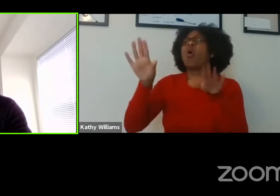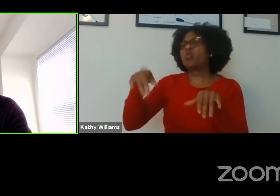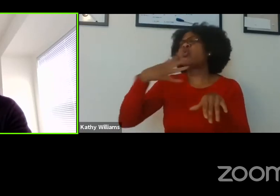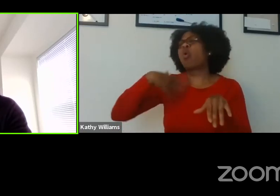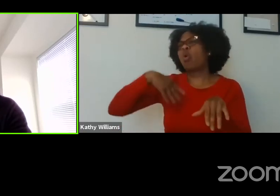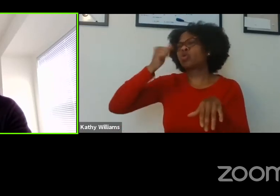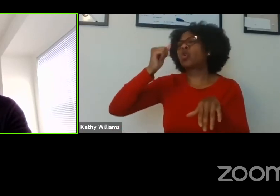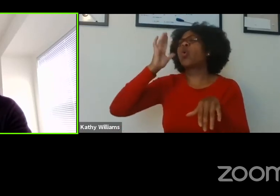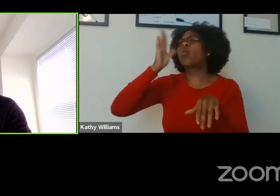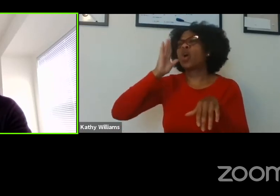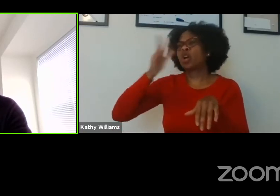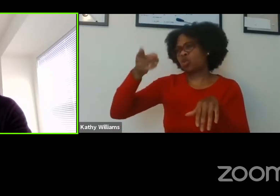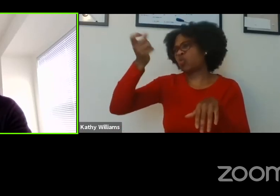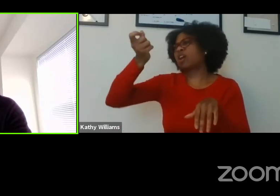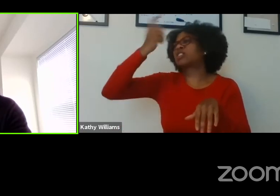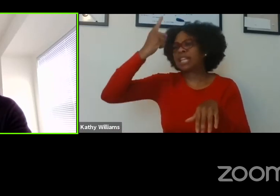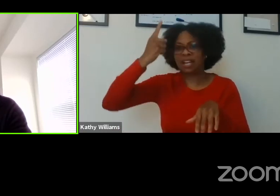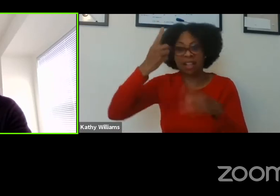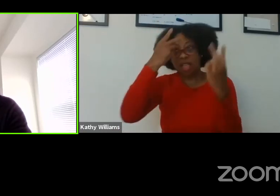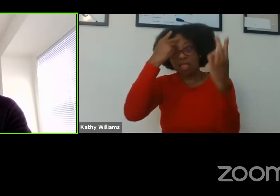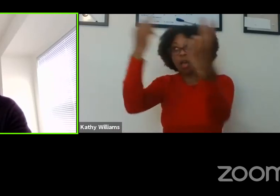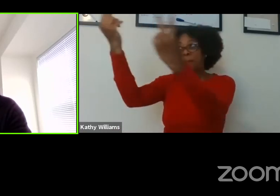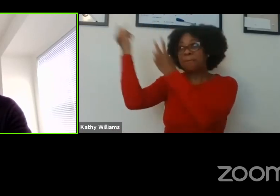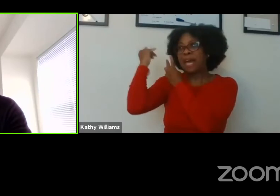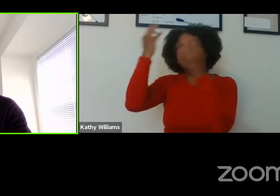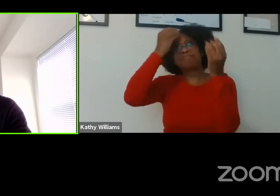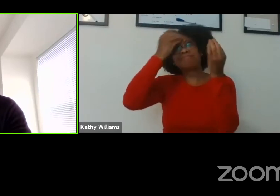Reflect on all those moments and compile them and put them in your backpack.